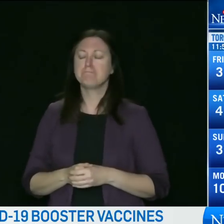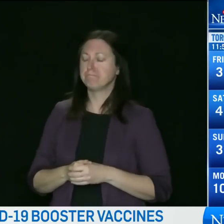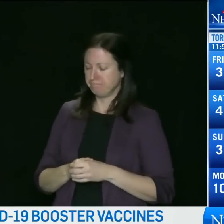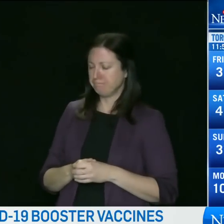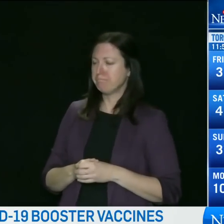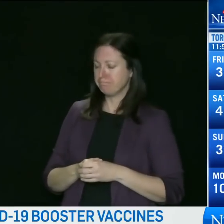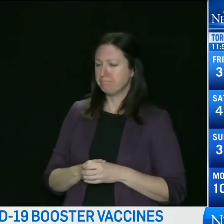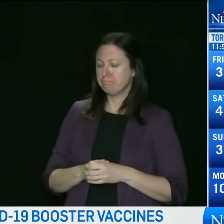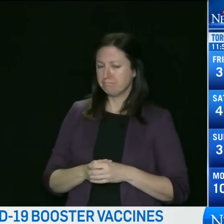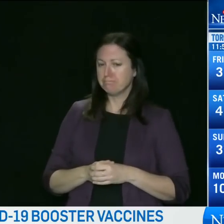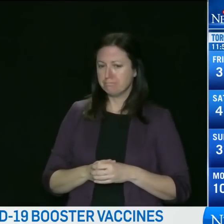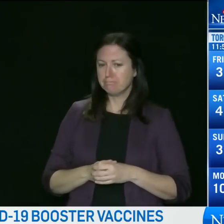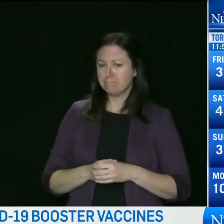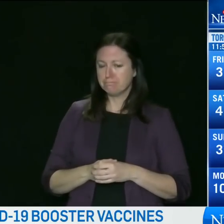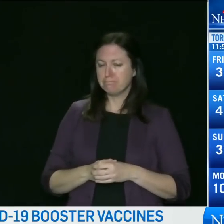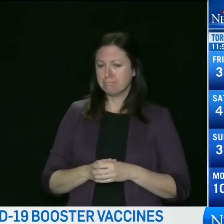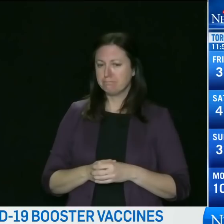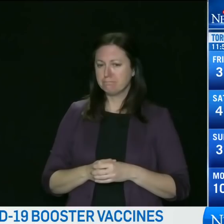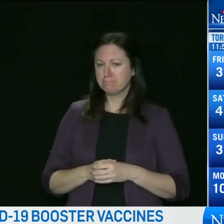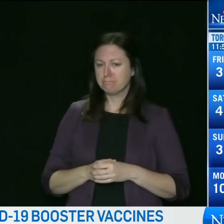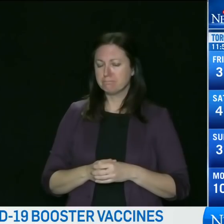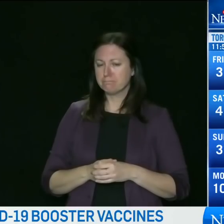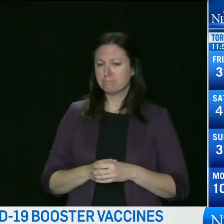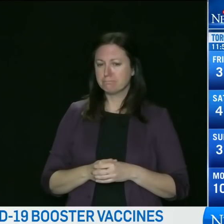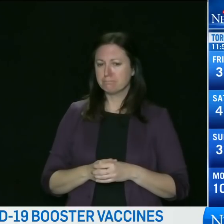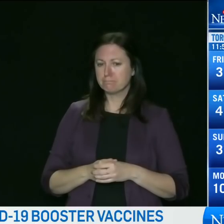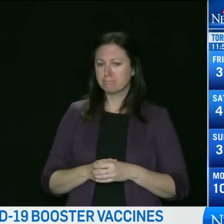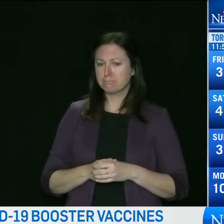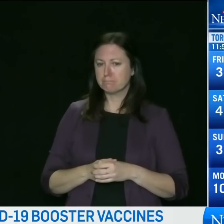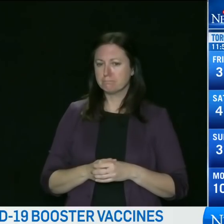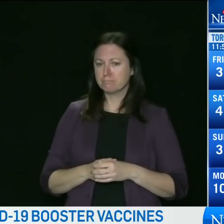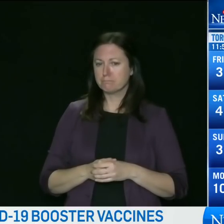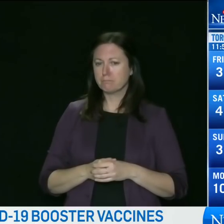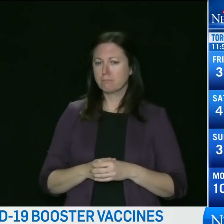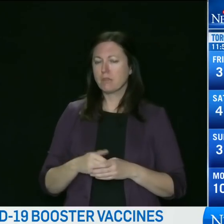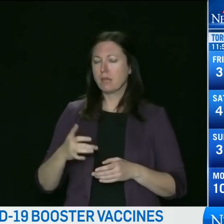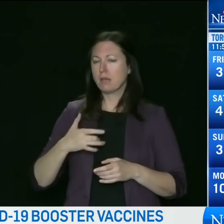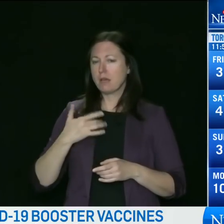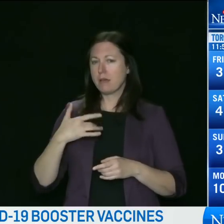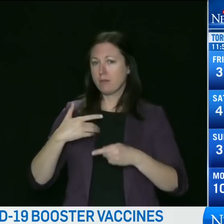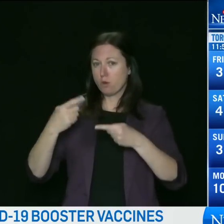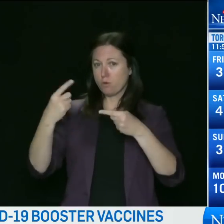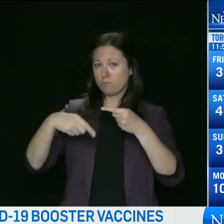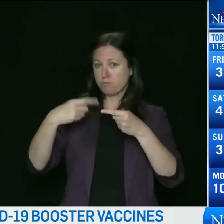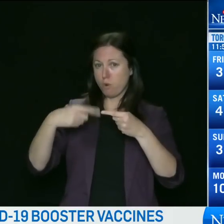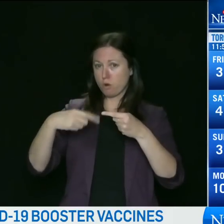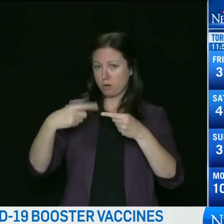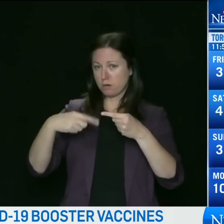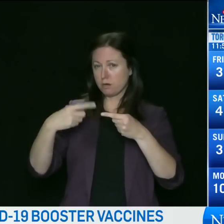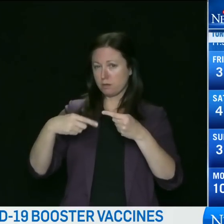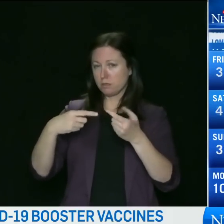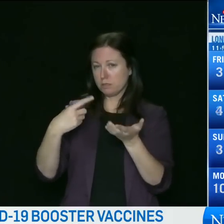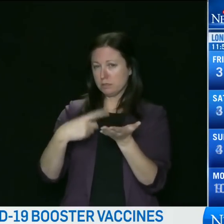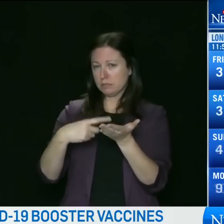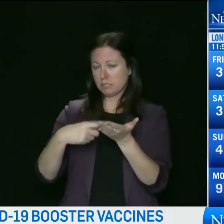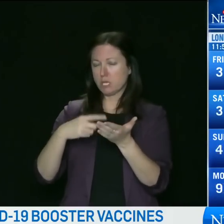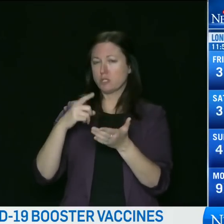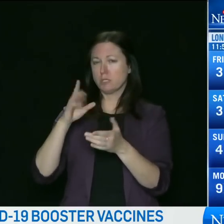MAJORITY OF CASES? THANK YOU FOR THAT QUESTION.